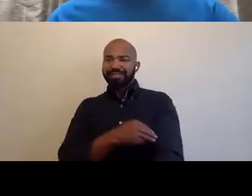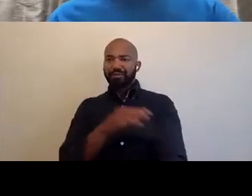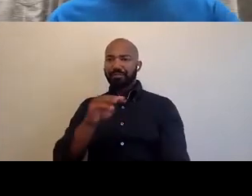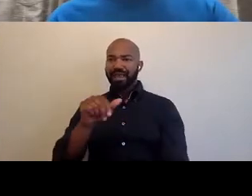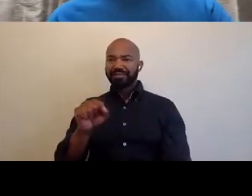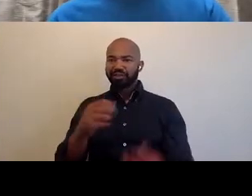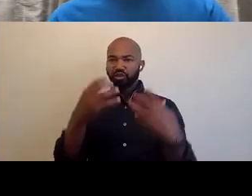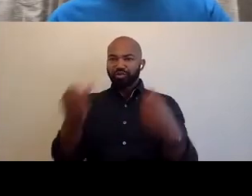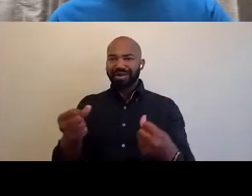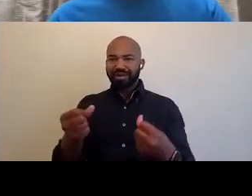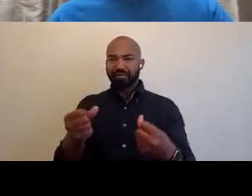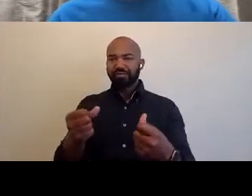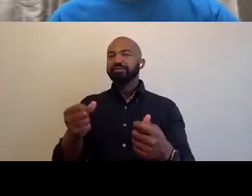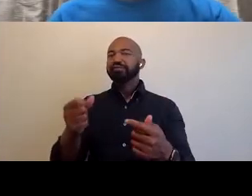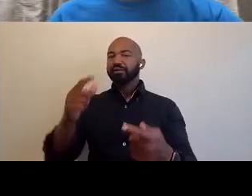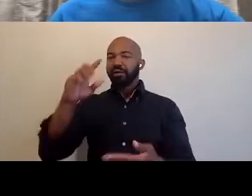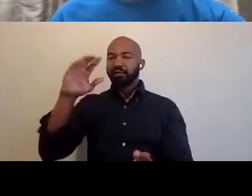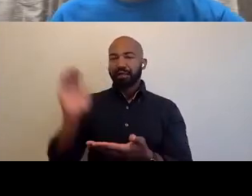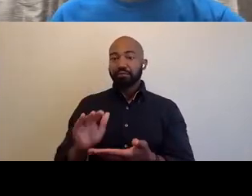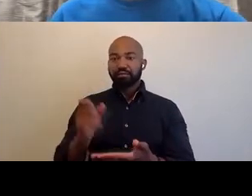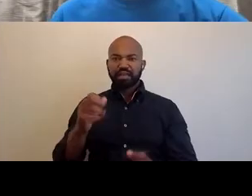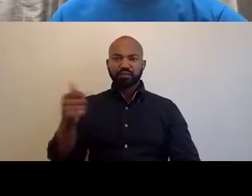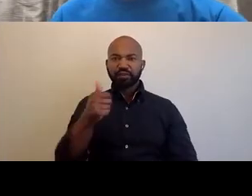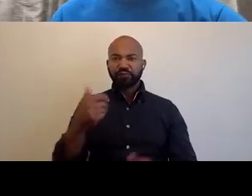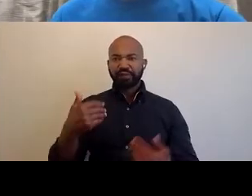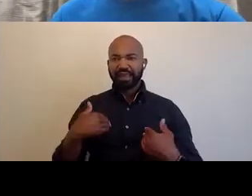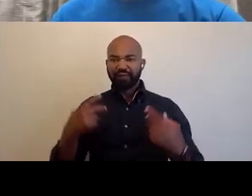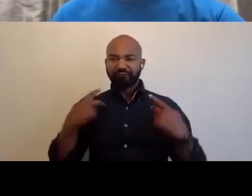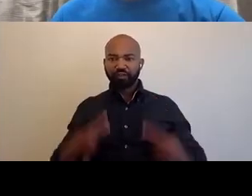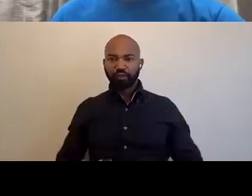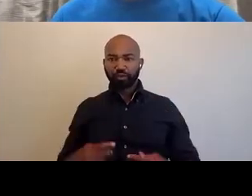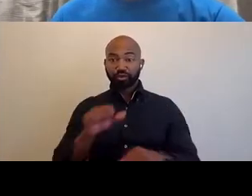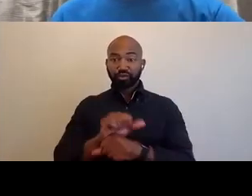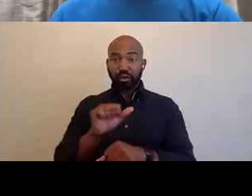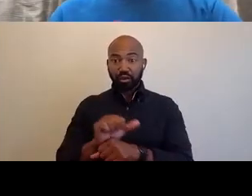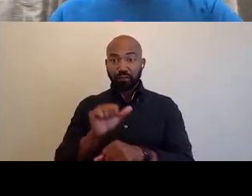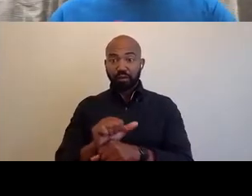or being able to have a very physical job that that's gonna change for you for sure.